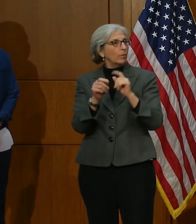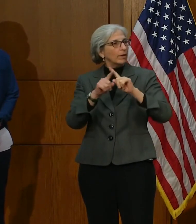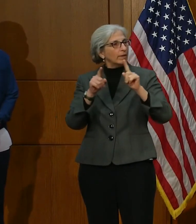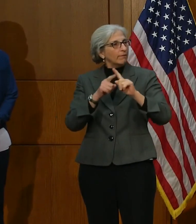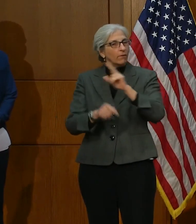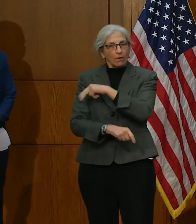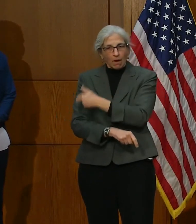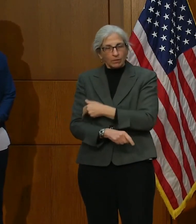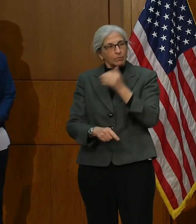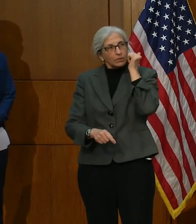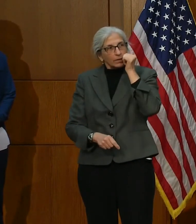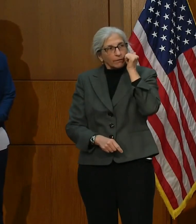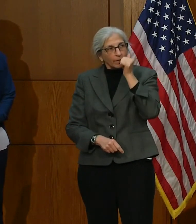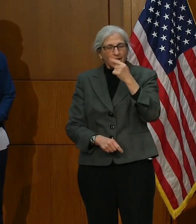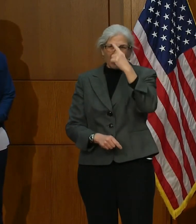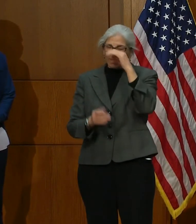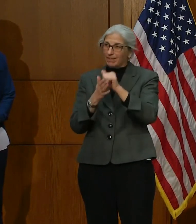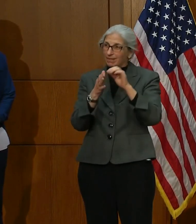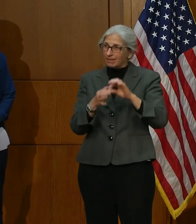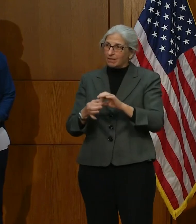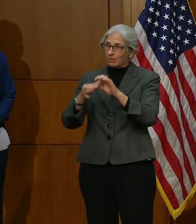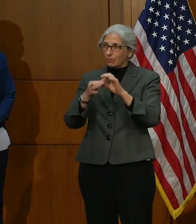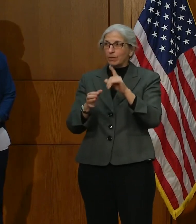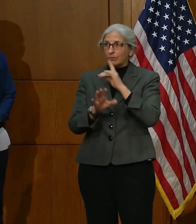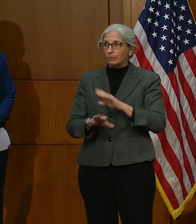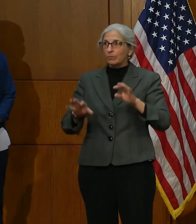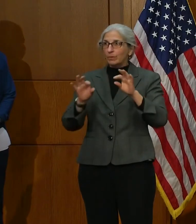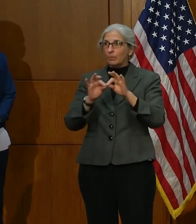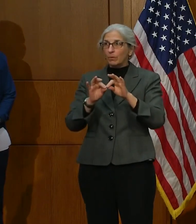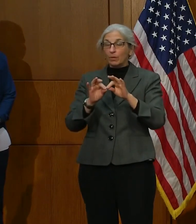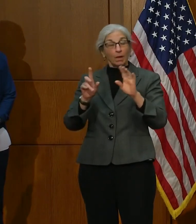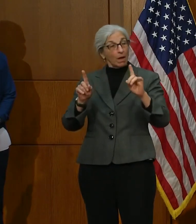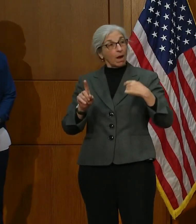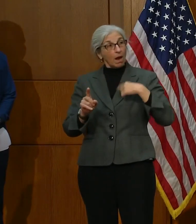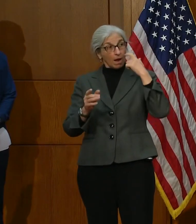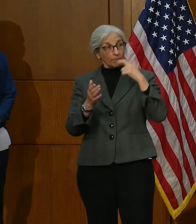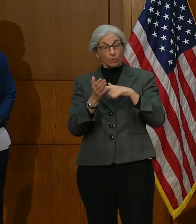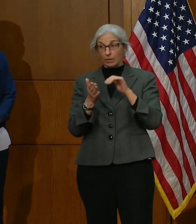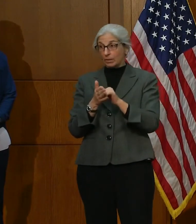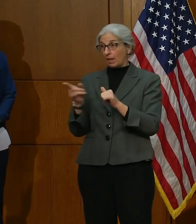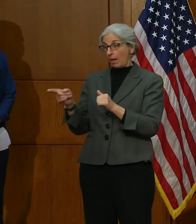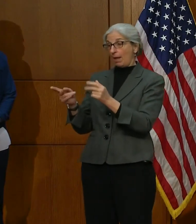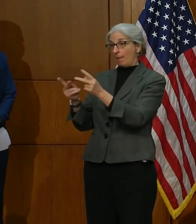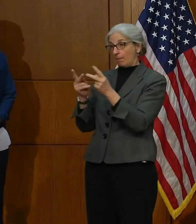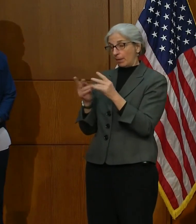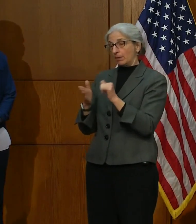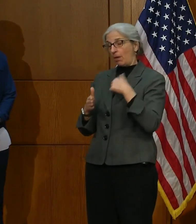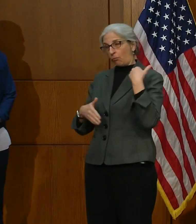DEPARTMENT AND OTHER COMMUNITY STAKEHOLDERS, SO. I THINK THAT